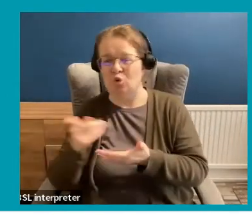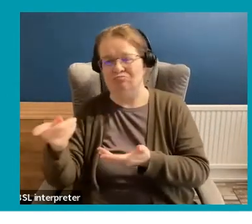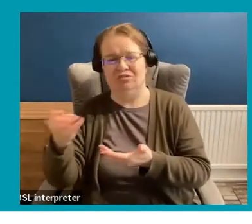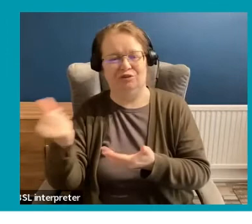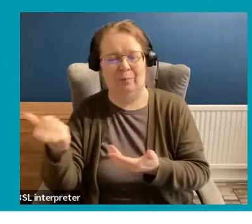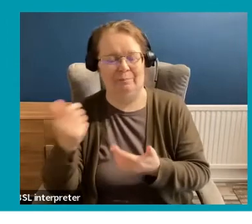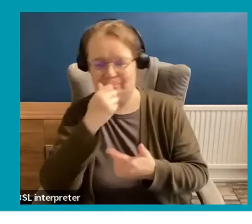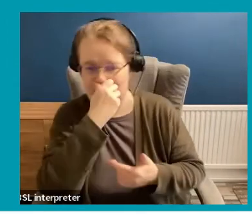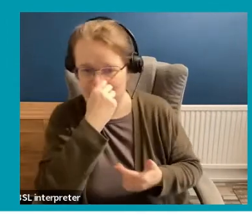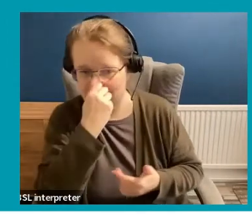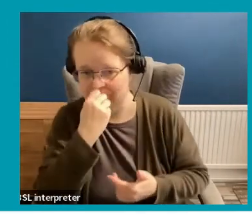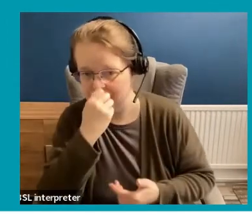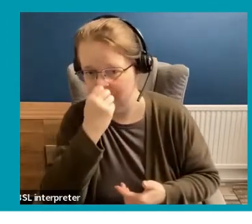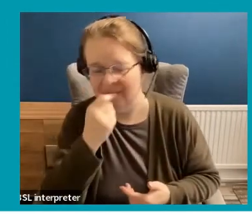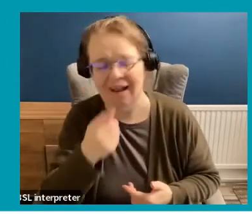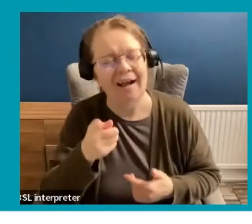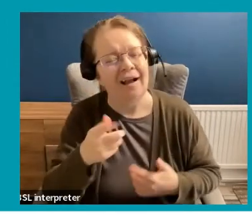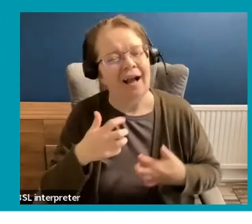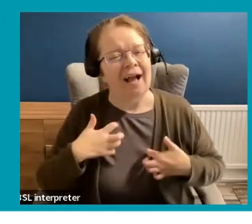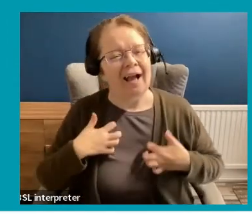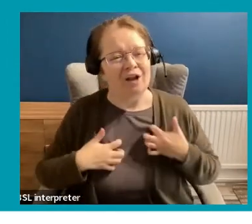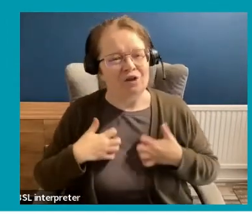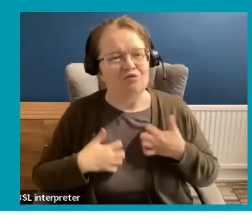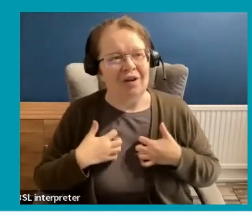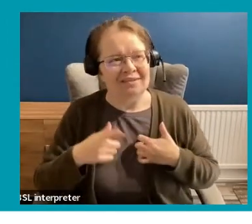It's interesting when I remember a few years ago working for